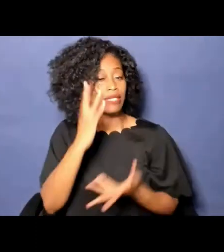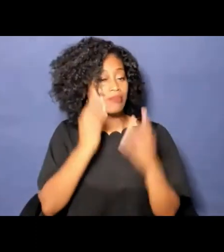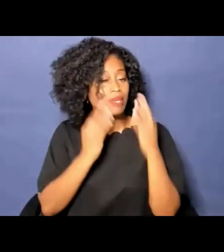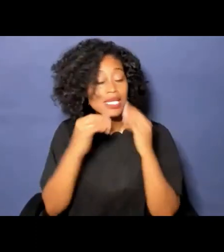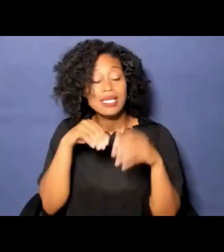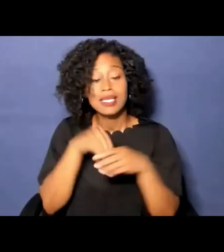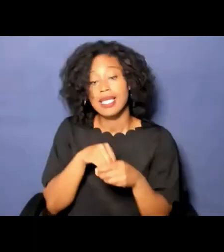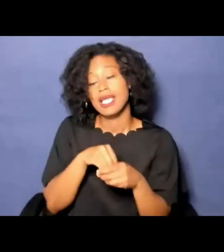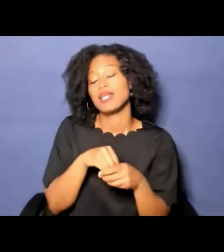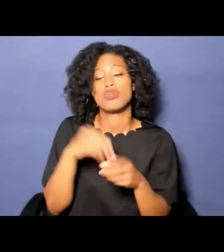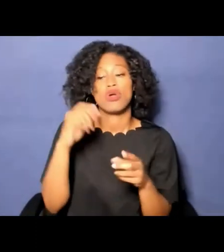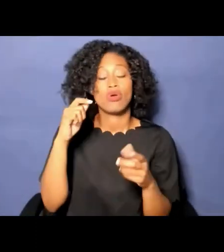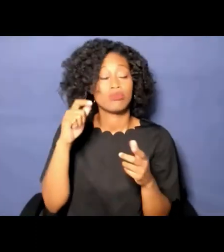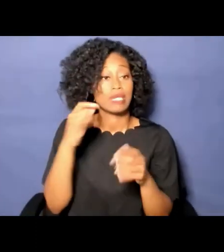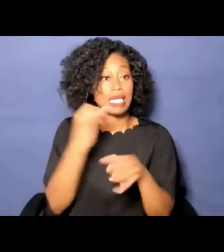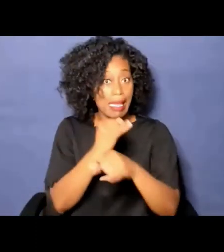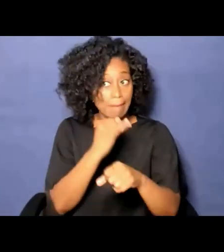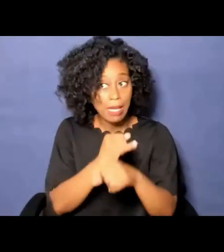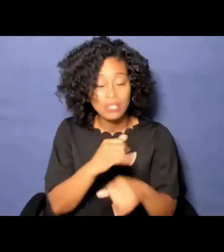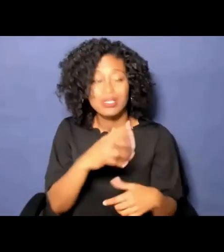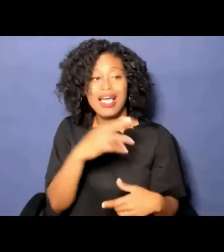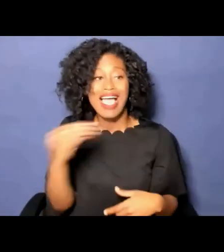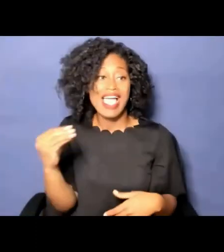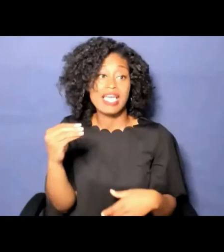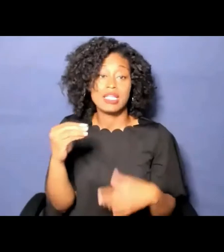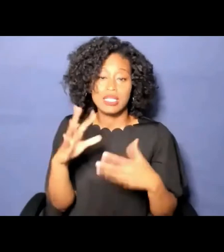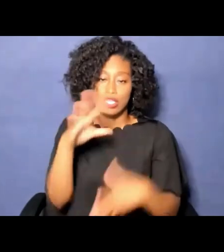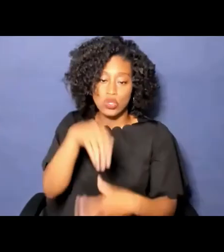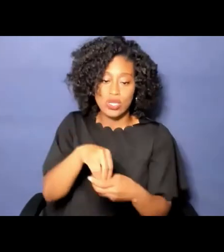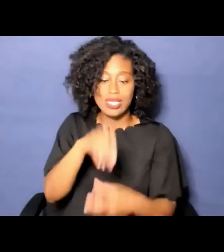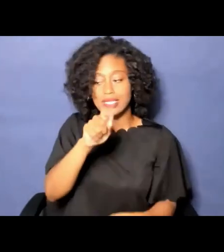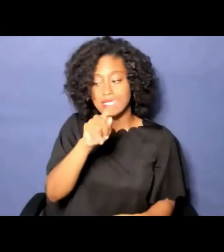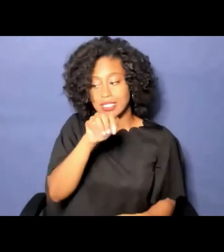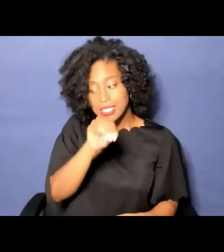in improving STEM pathways for underrepresented groups